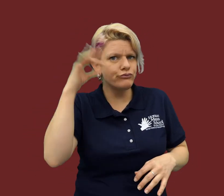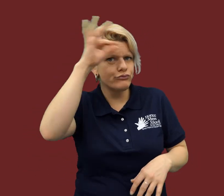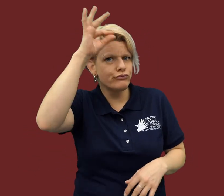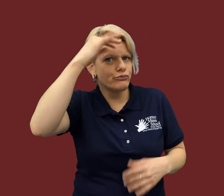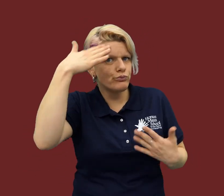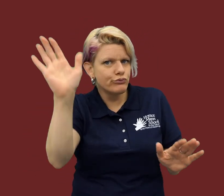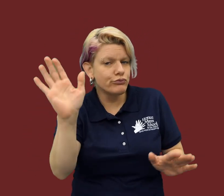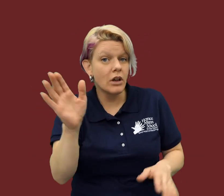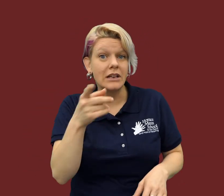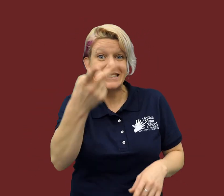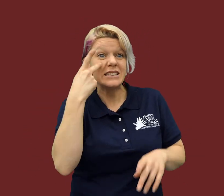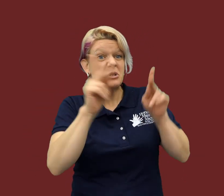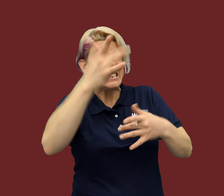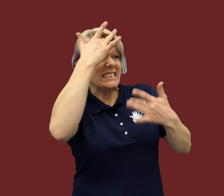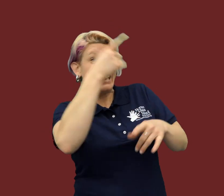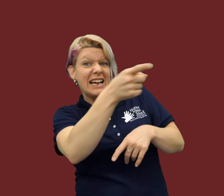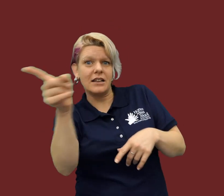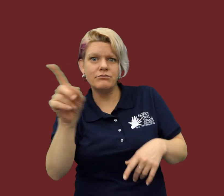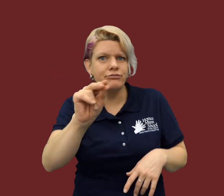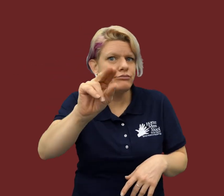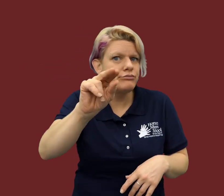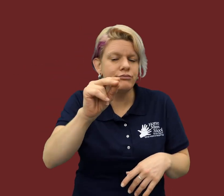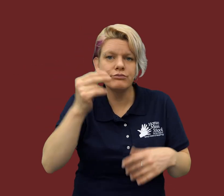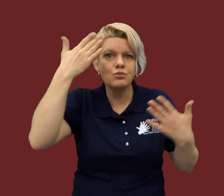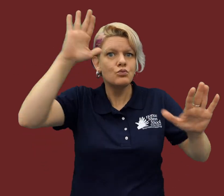It could take between two days to about two weeks for the virus